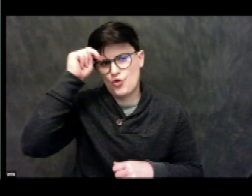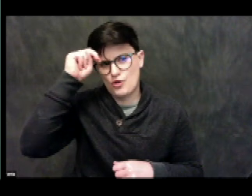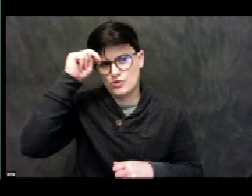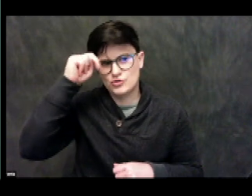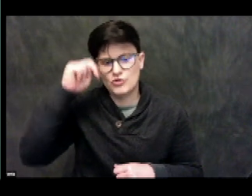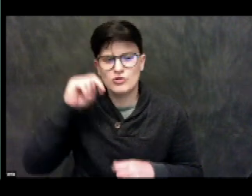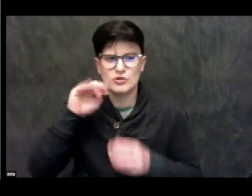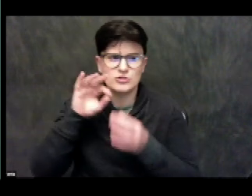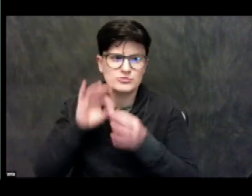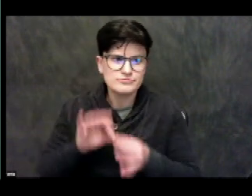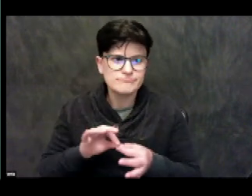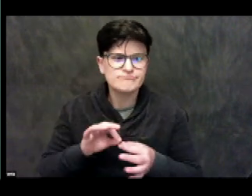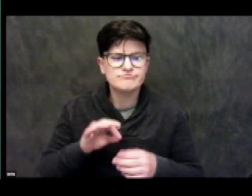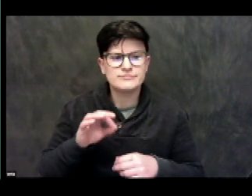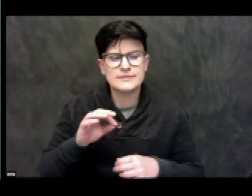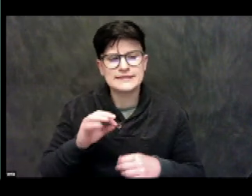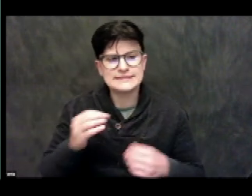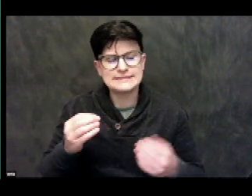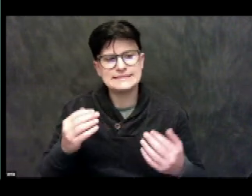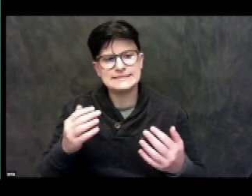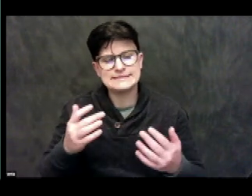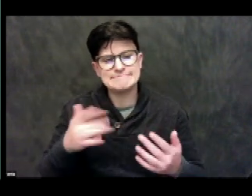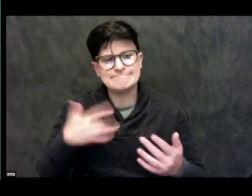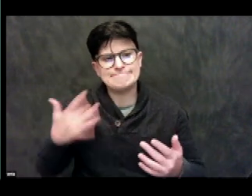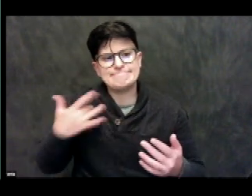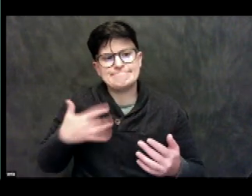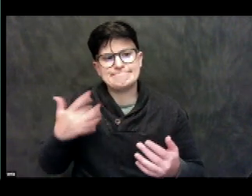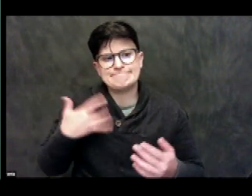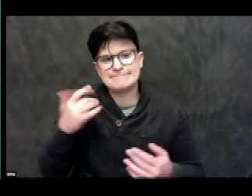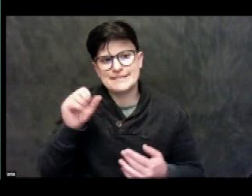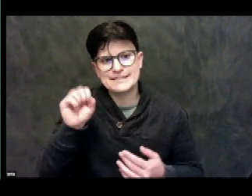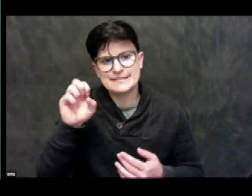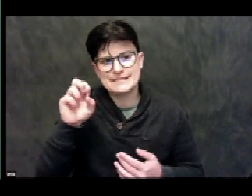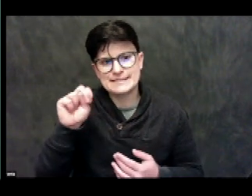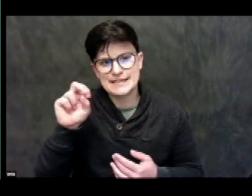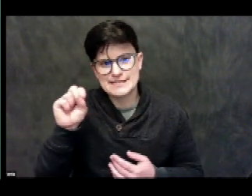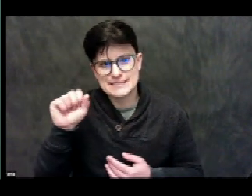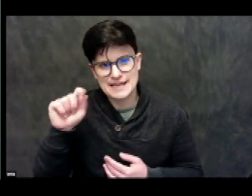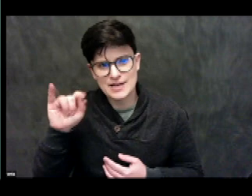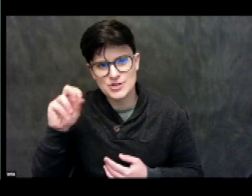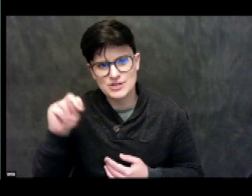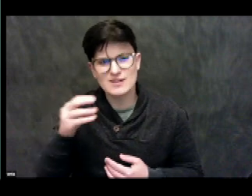sensation and movement and stuff.